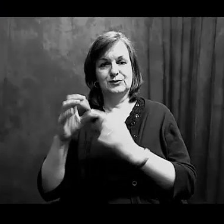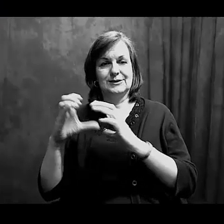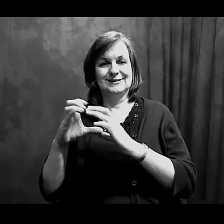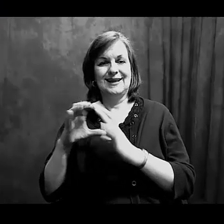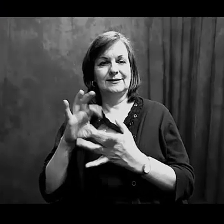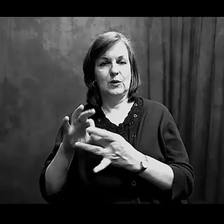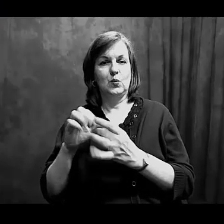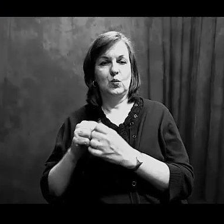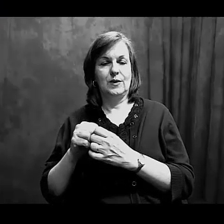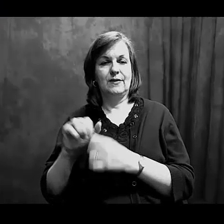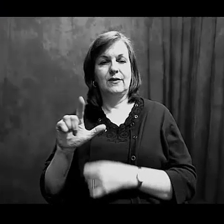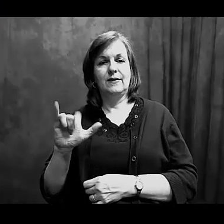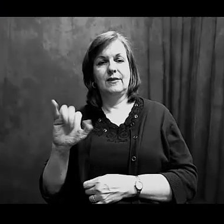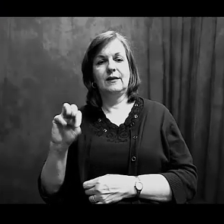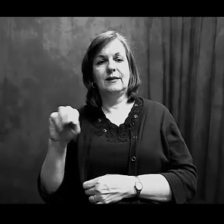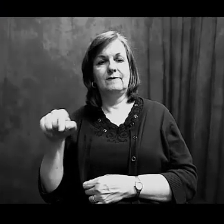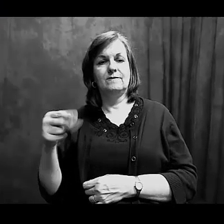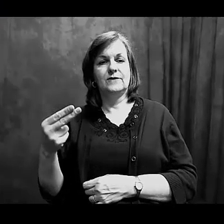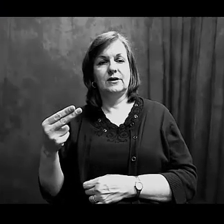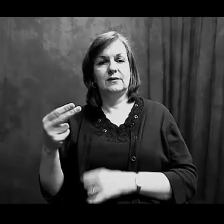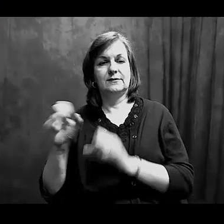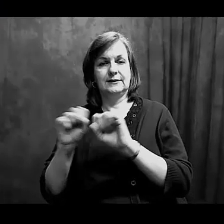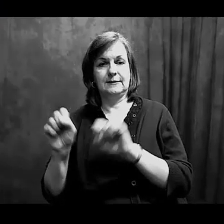so these are cells associated with the lymph system